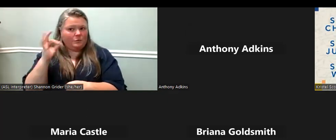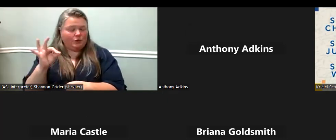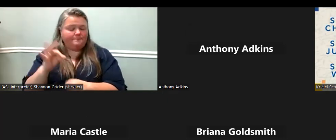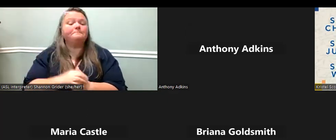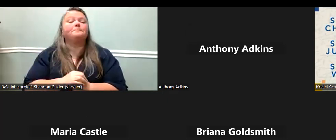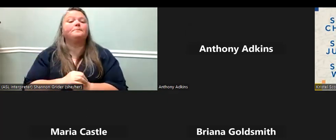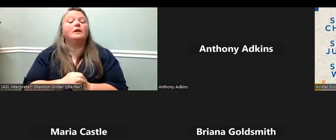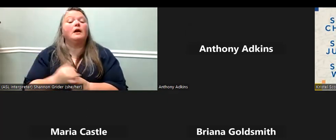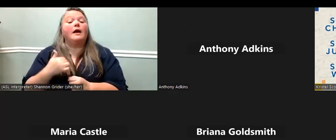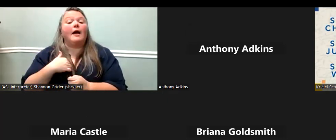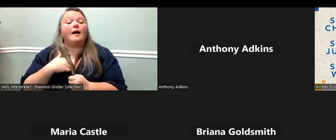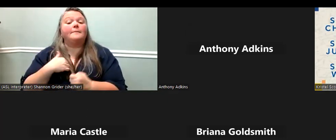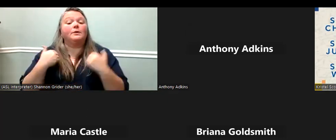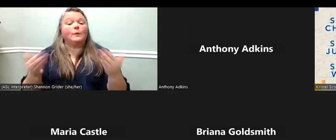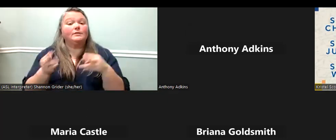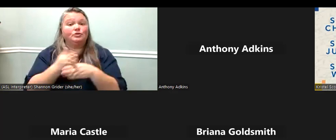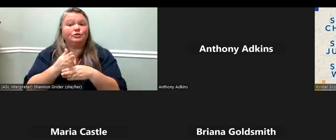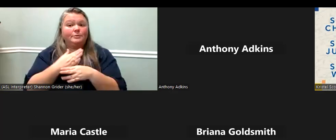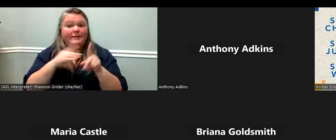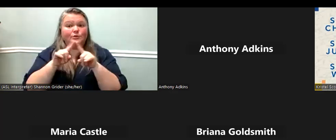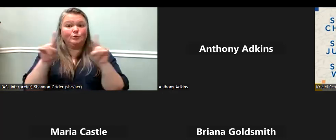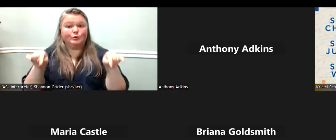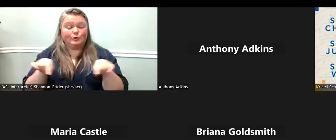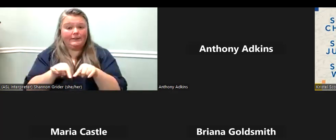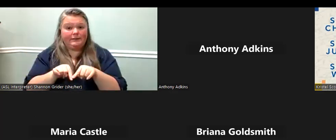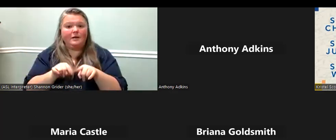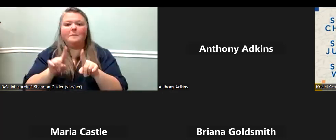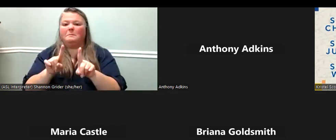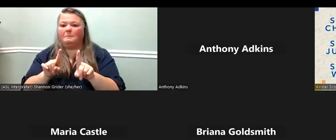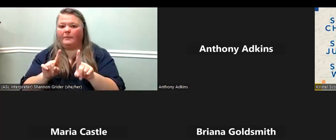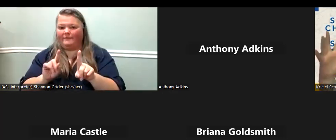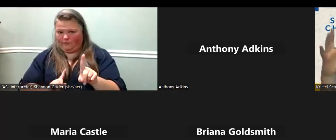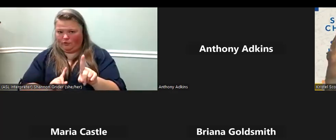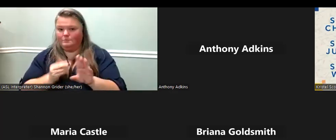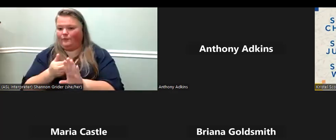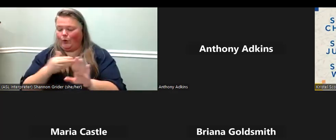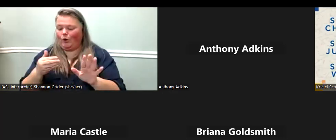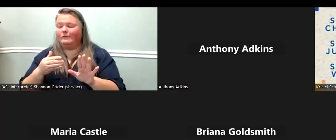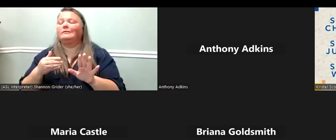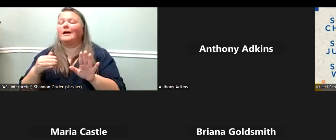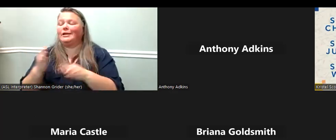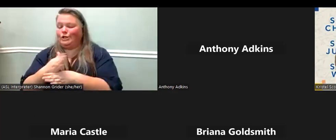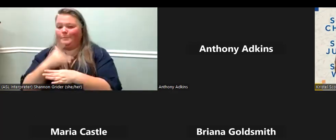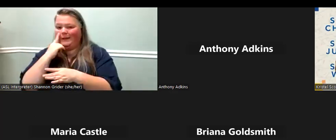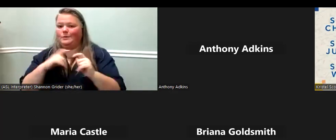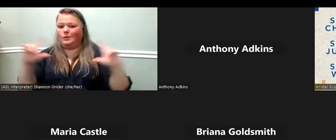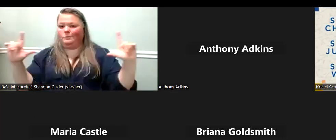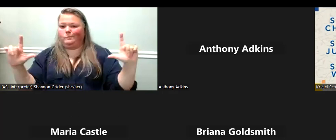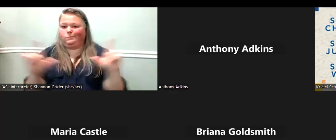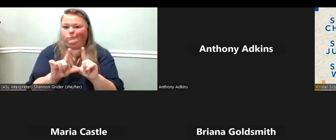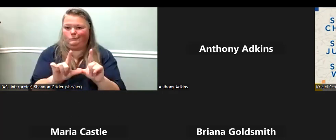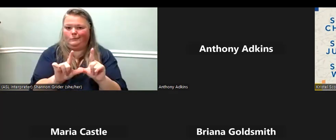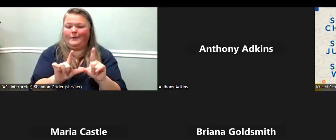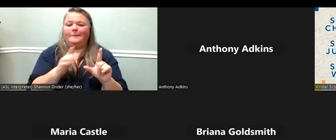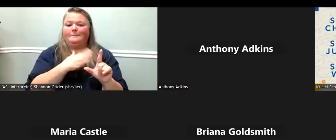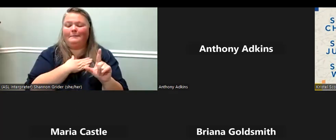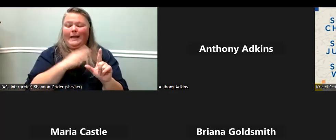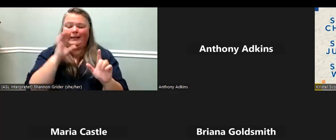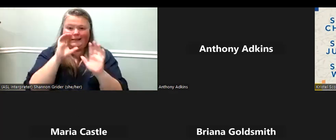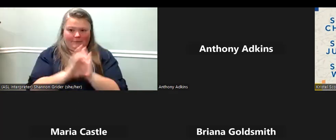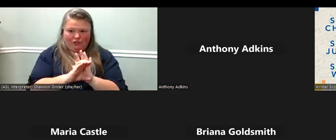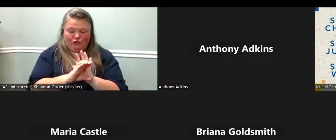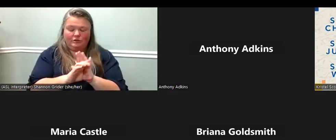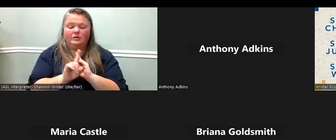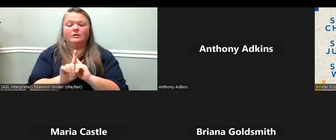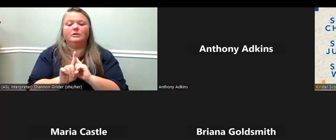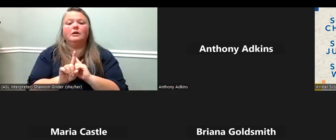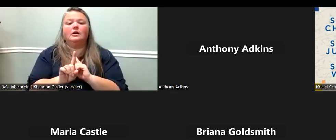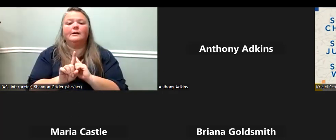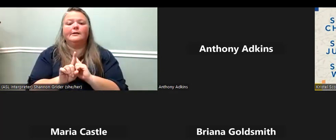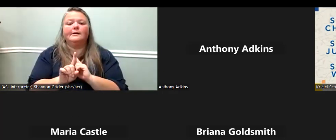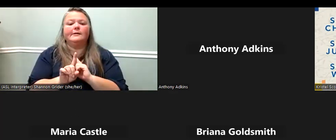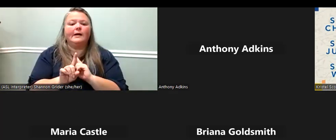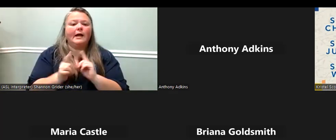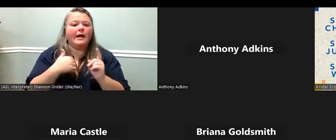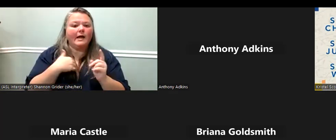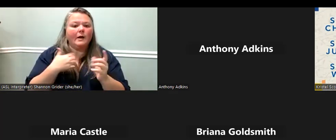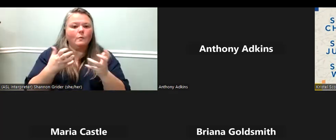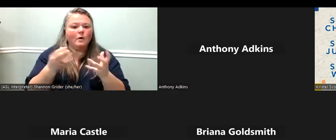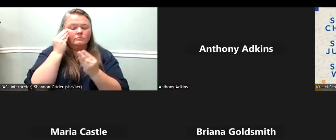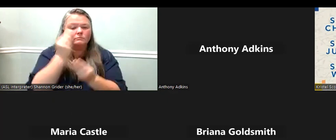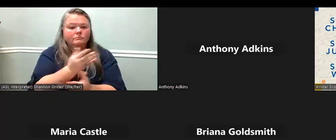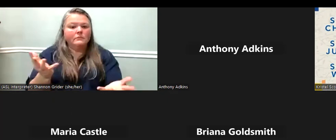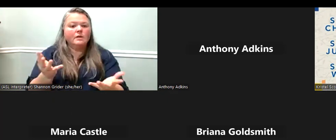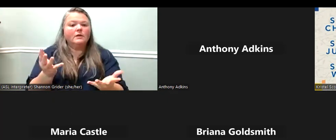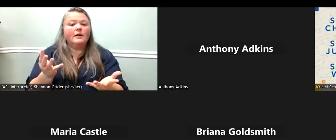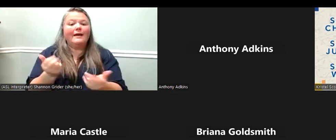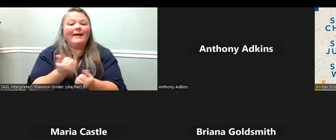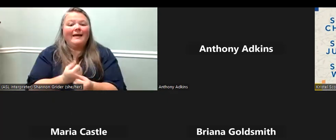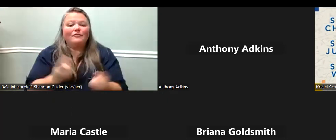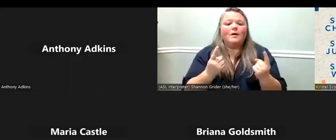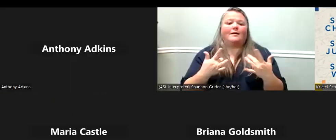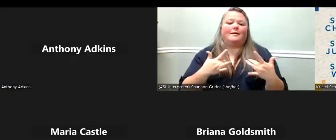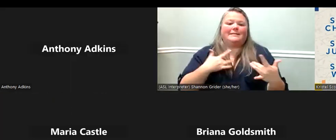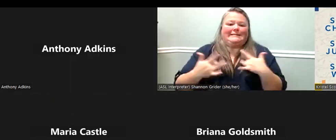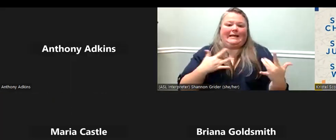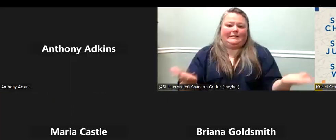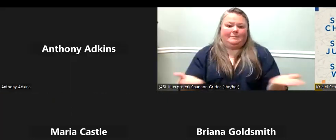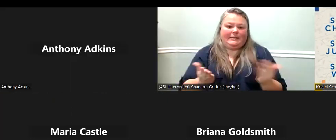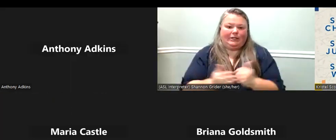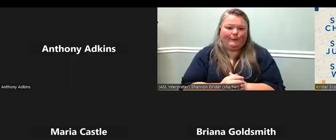THANK YOU SO MUCH FOR HAVING ME. I WANT TO MAKE SURE THAT THE VOLUME OF MY VOICE IS OKAY FOR OUR INTERPRETER AND OUR CART TRANSCRIBER. SO I